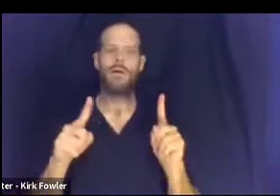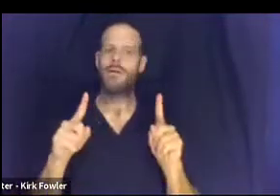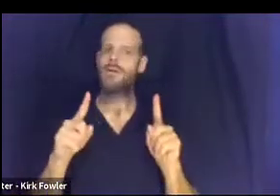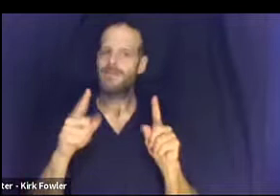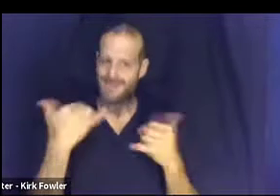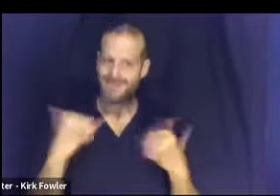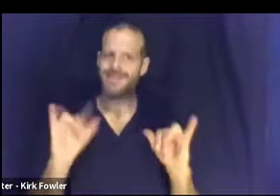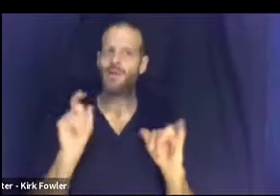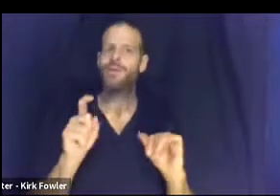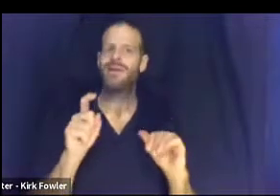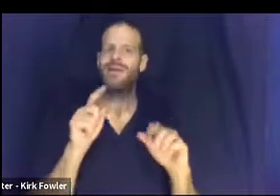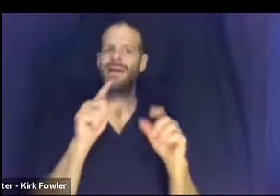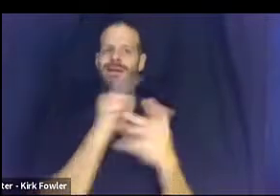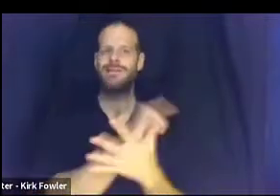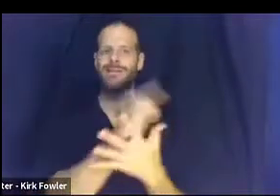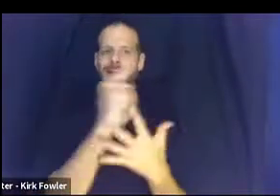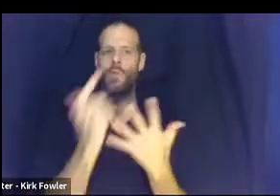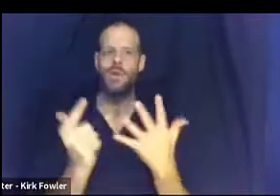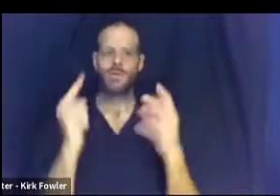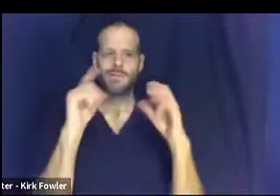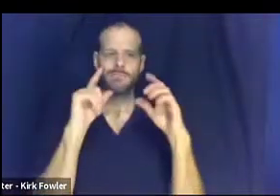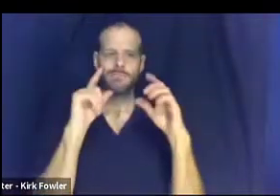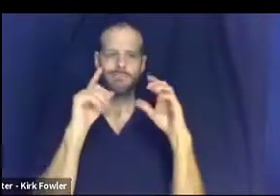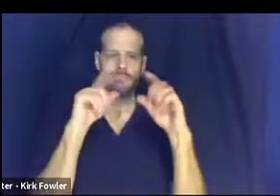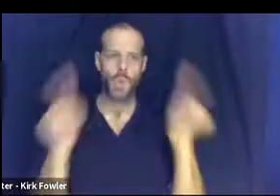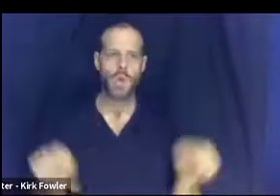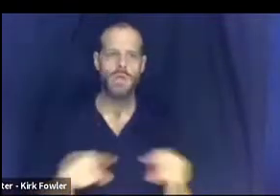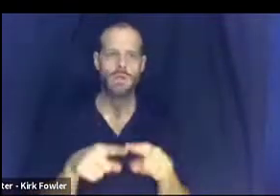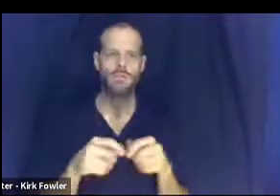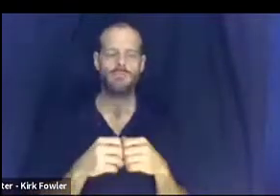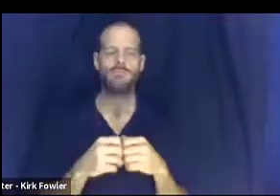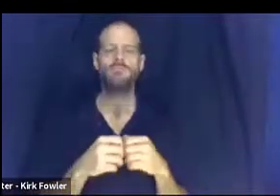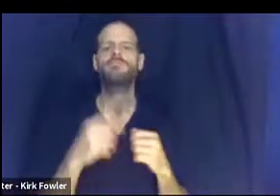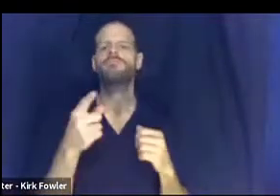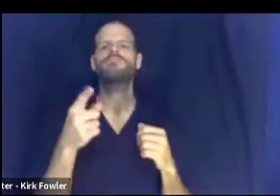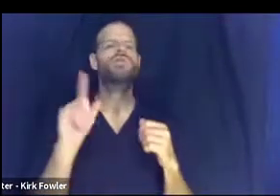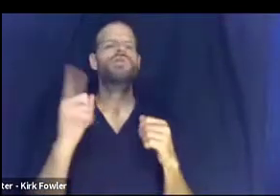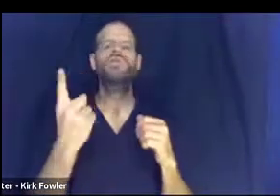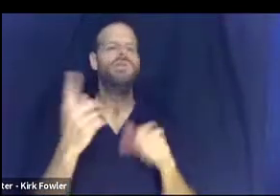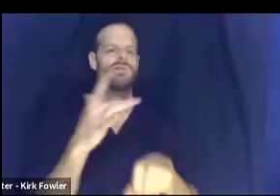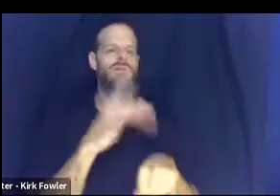which I think are pretty good examples of tangible symbols adapted for a child with CVI.